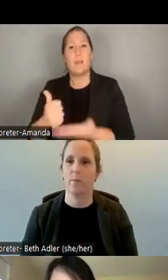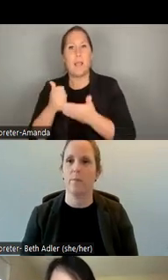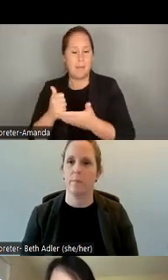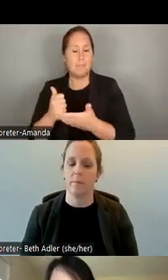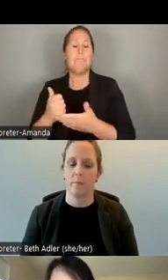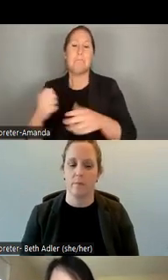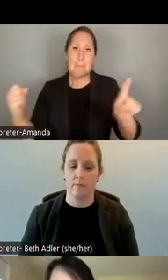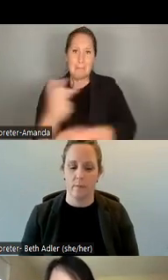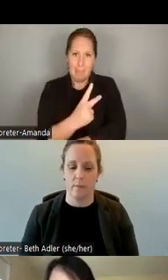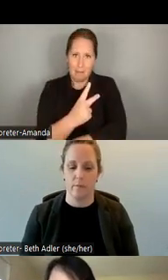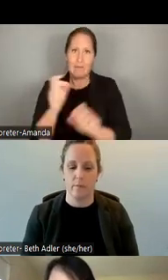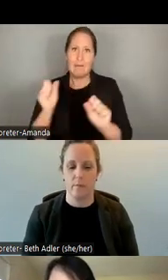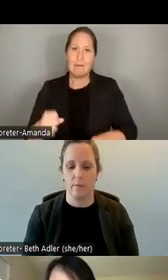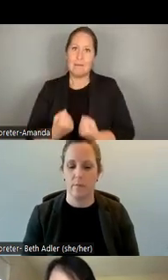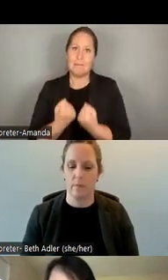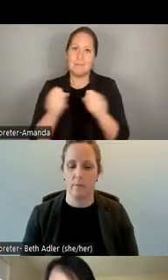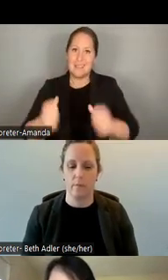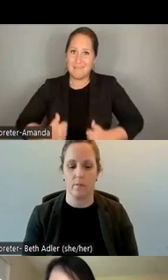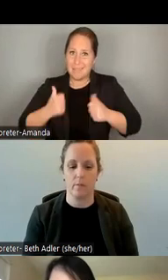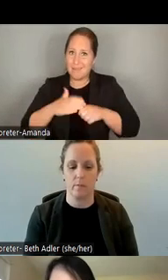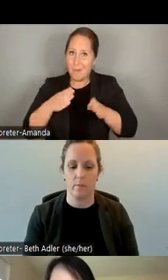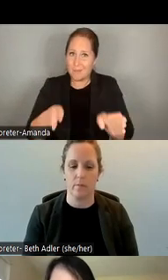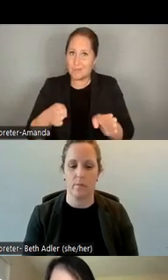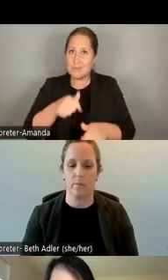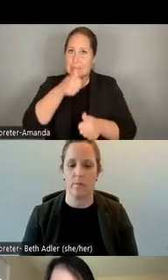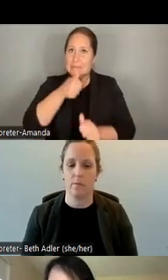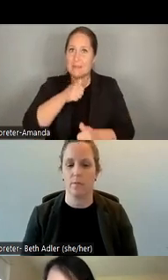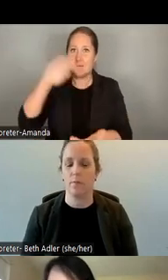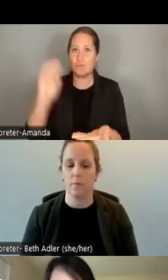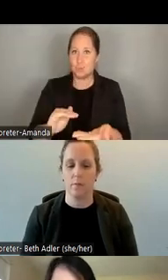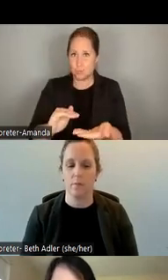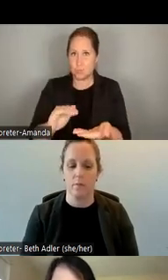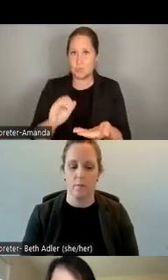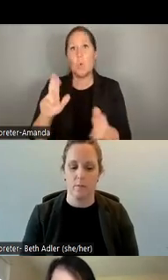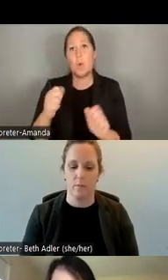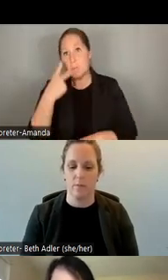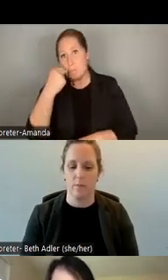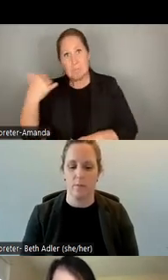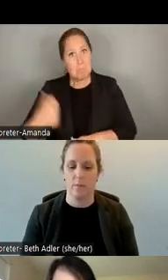on the street and reduce suffering and so um this algorithm and framework that my colleagues